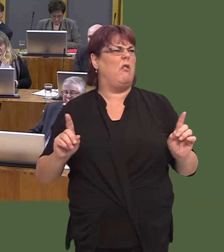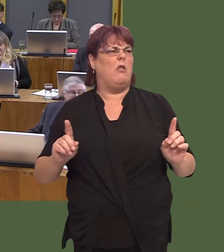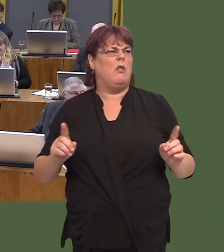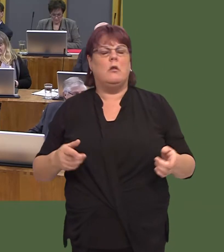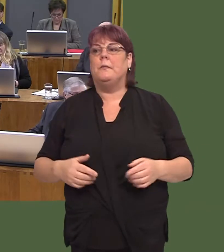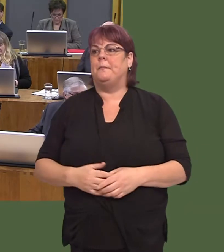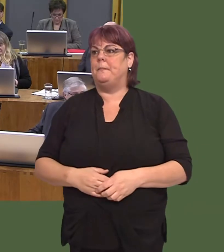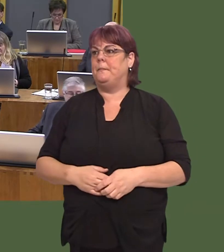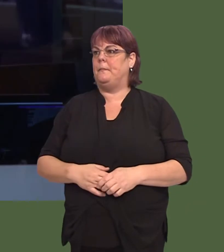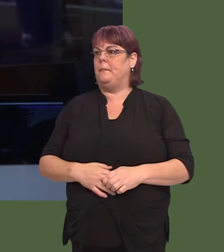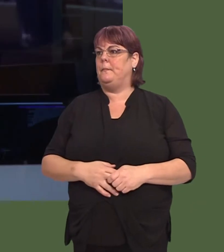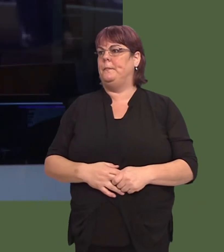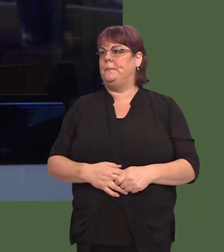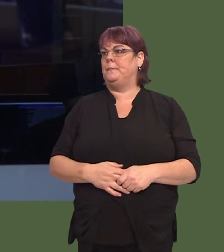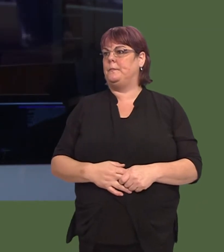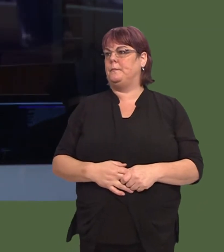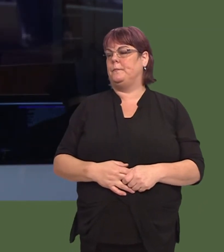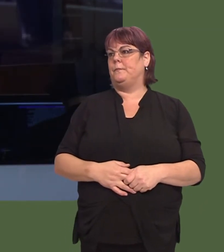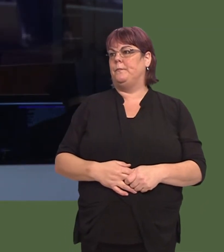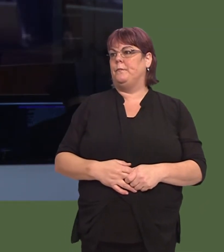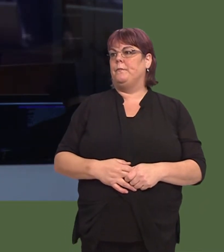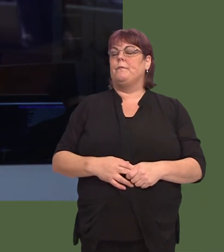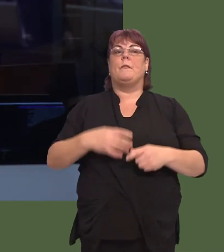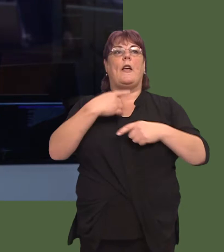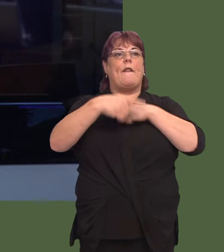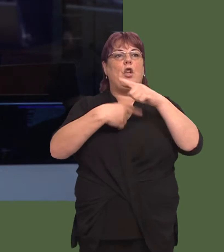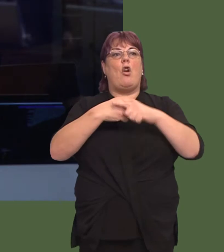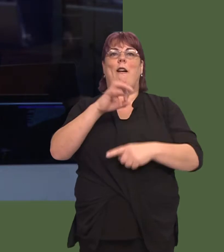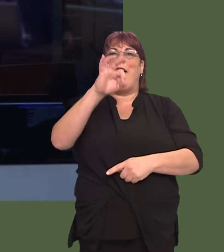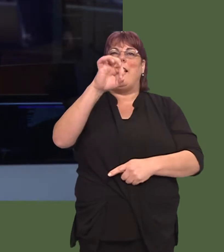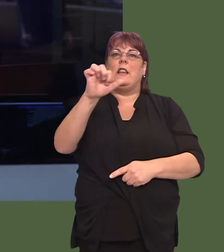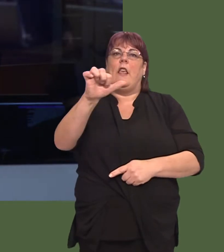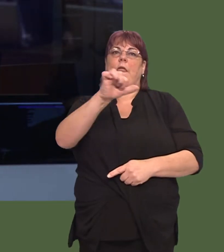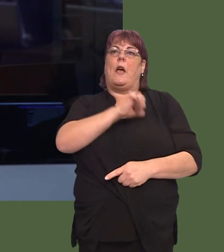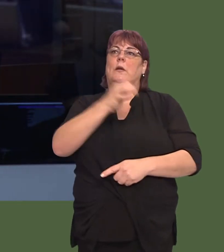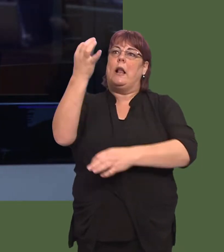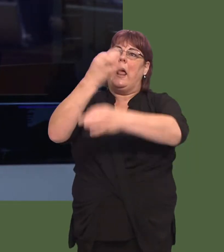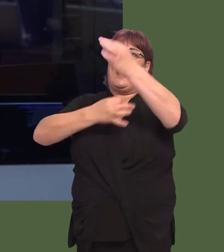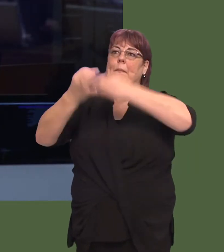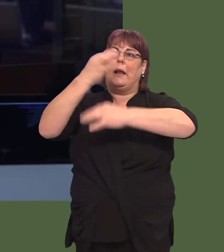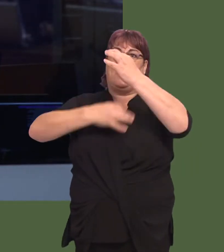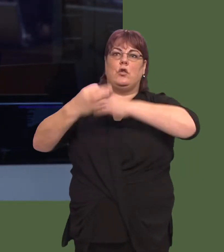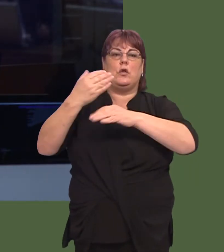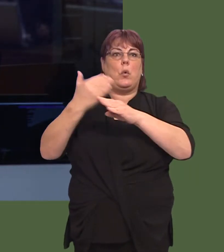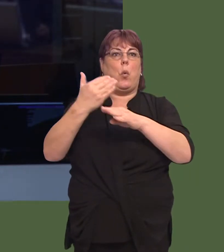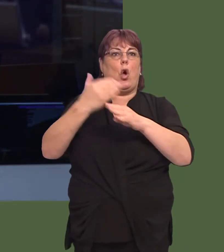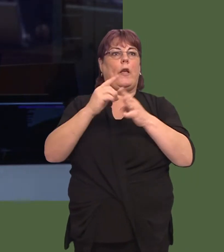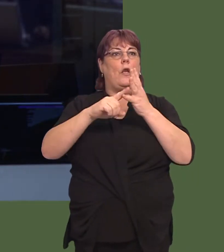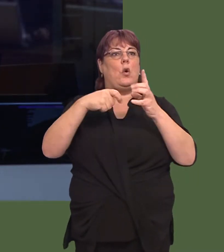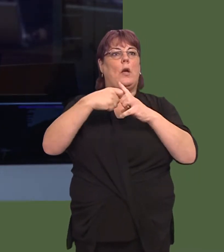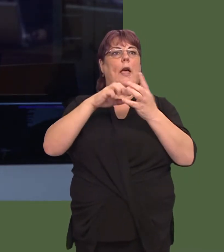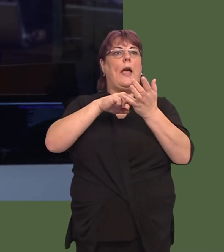fact that each year, 80,000 applicants to work in the UK NHS are turned down due to